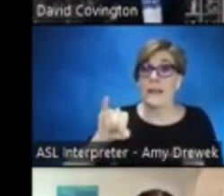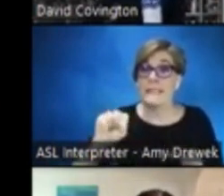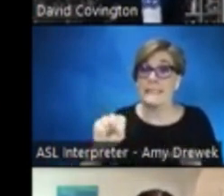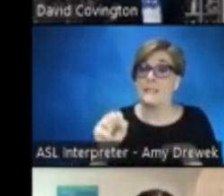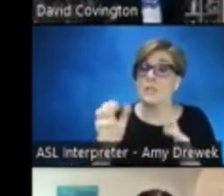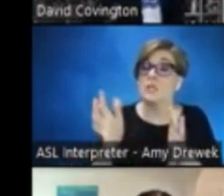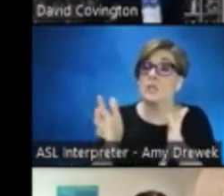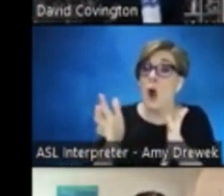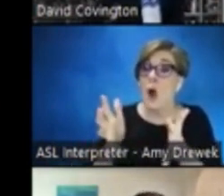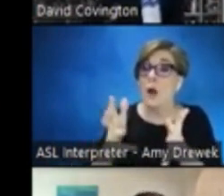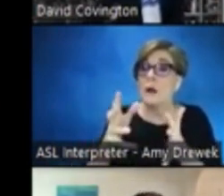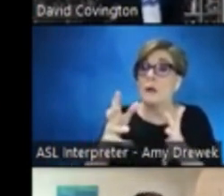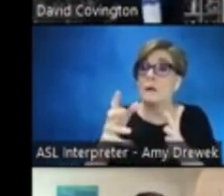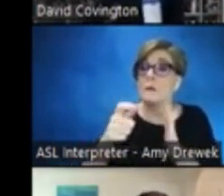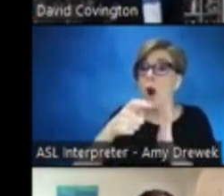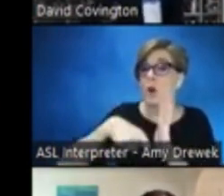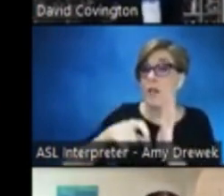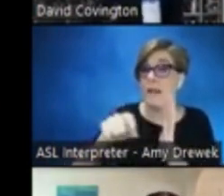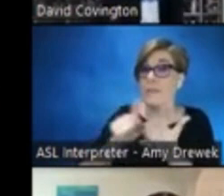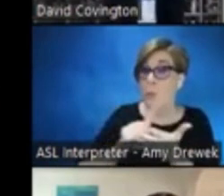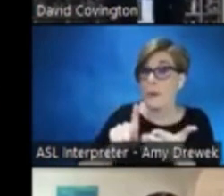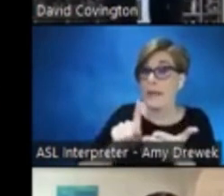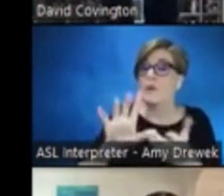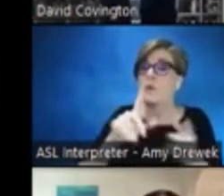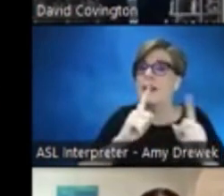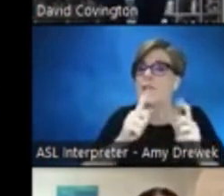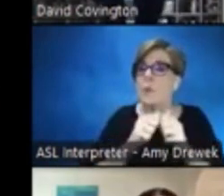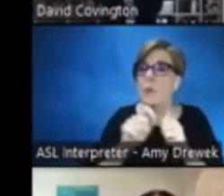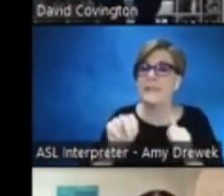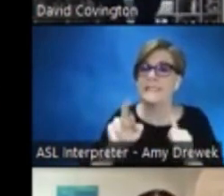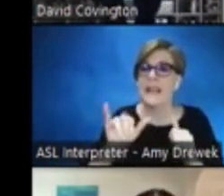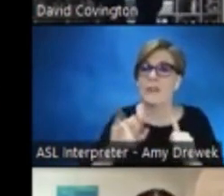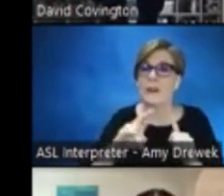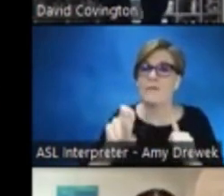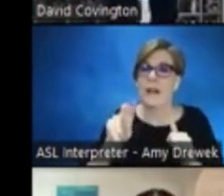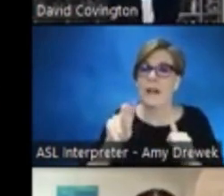I SPOKE WITH TERI, WHO IS THE OHIO DIRECTOR OF